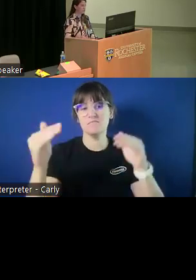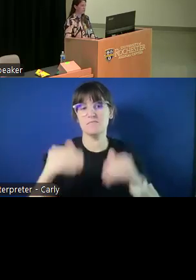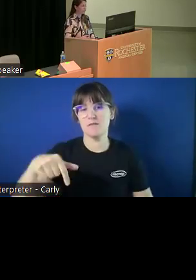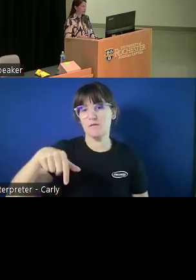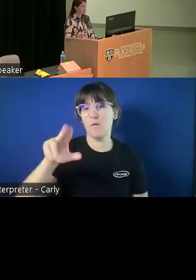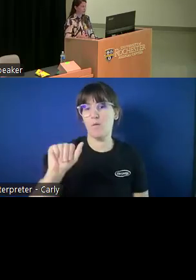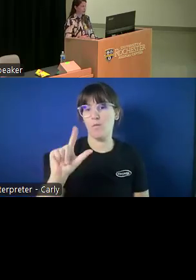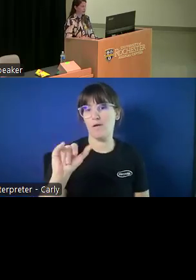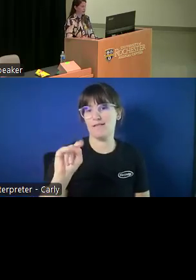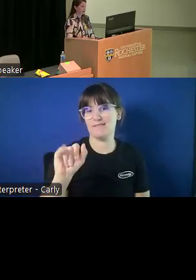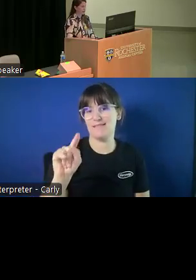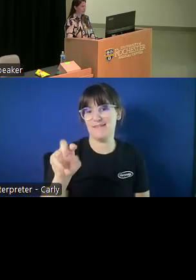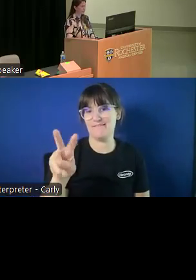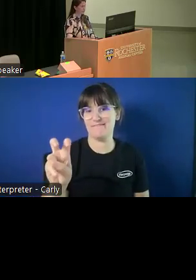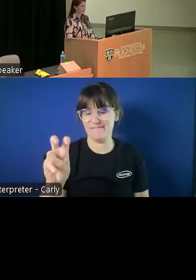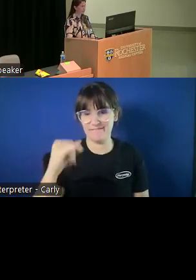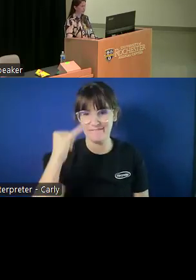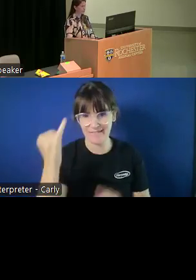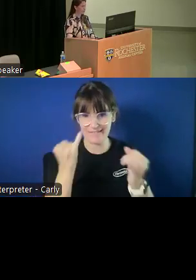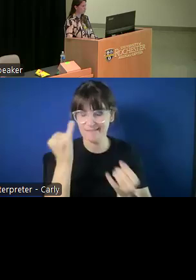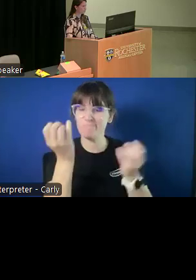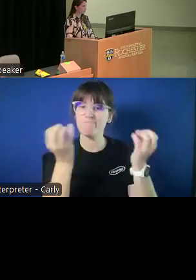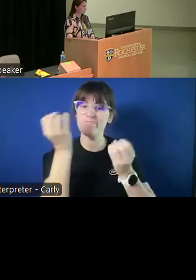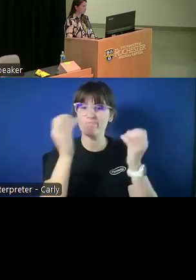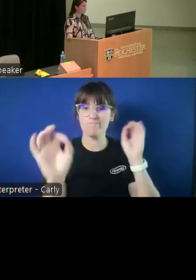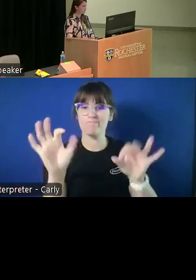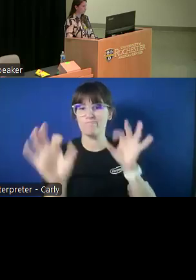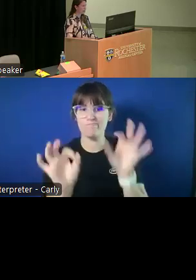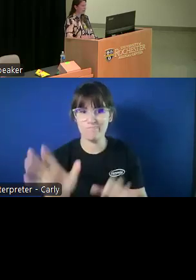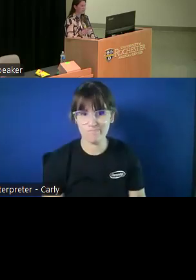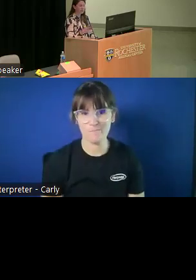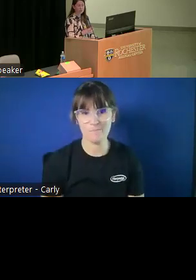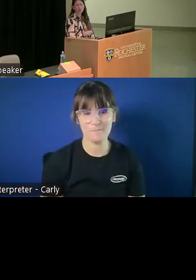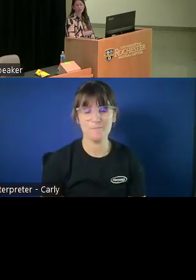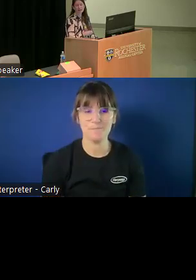have been really generous in sharing ideas for their improvement as well and this can be broken